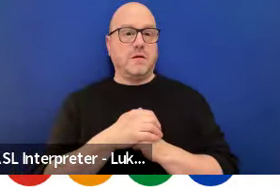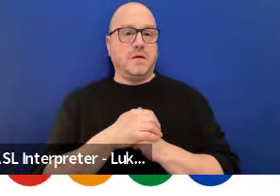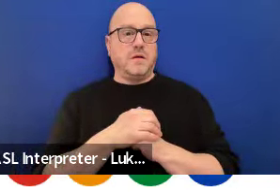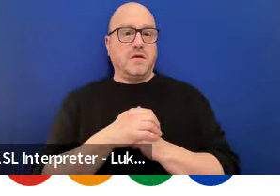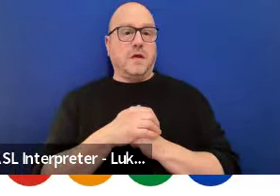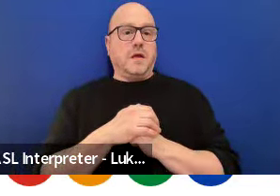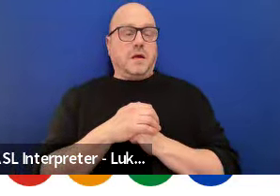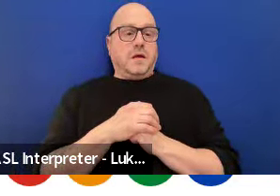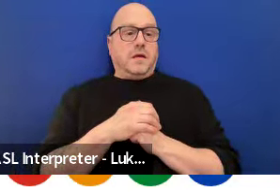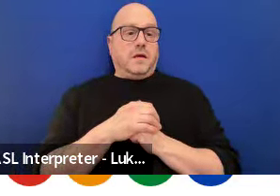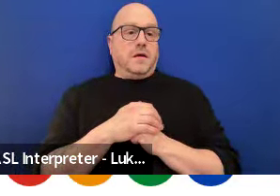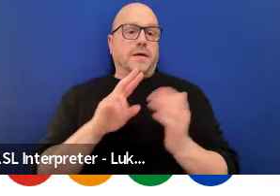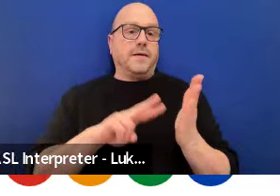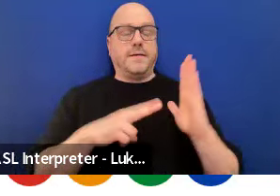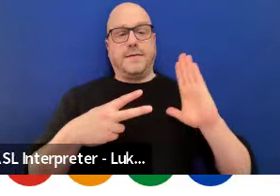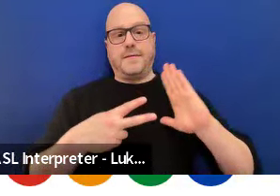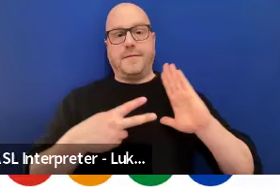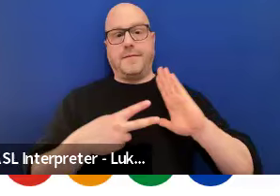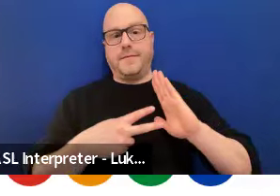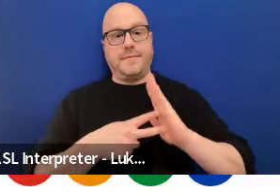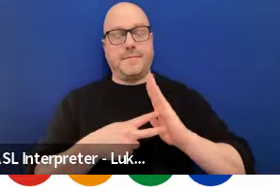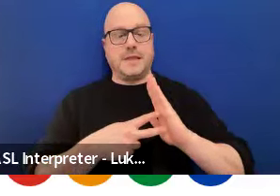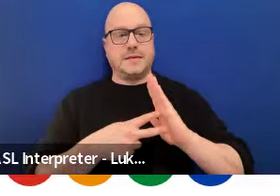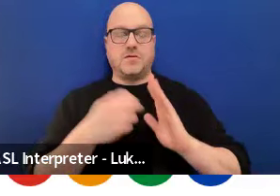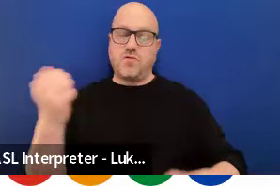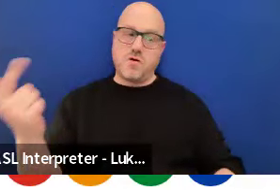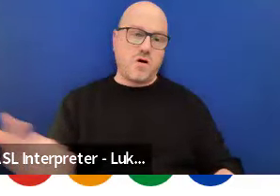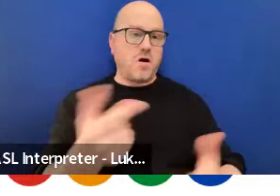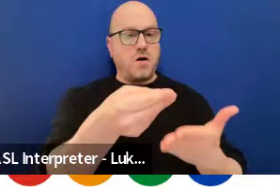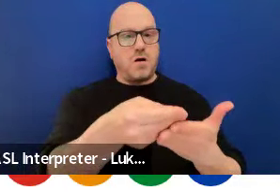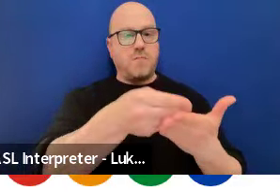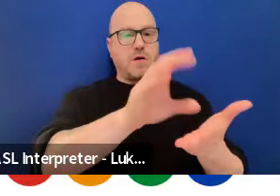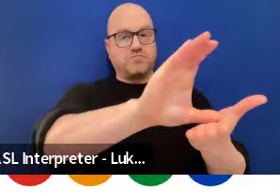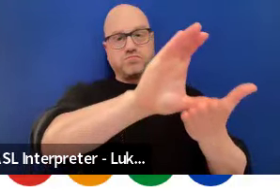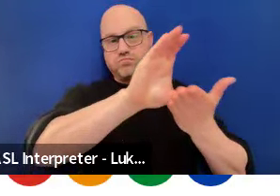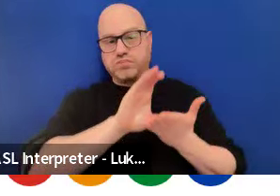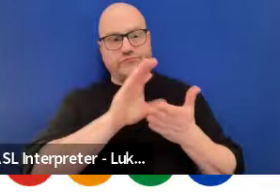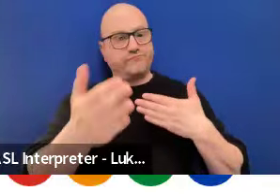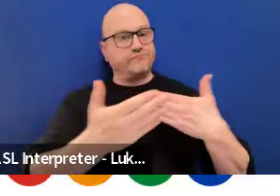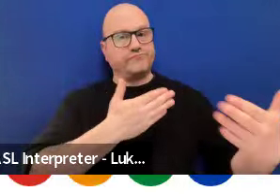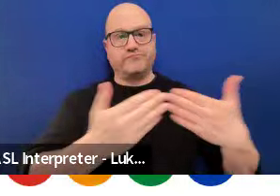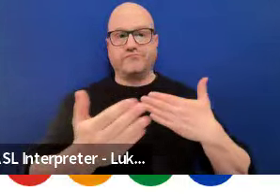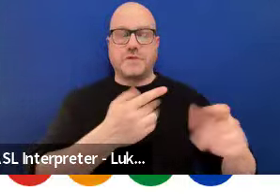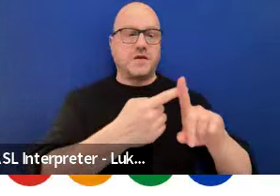CAPITAL INVESTMENT PLAN. THIS IS WHERE EVERY -- EVERY BIT